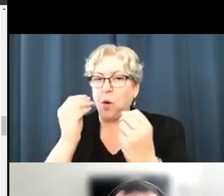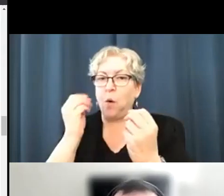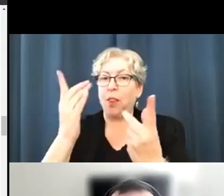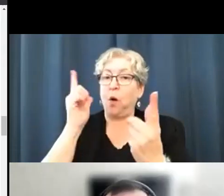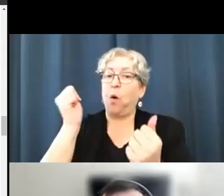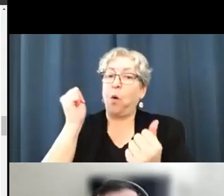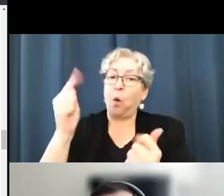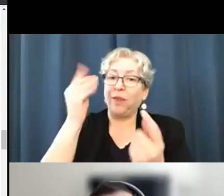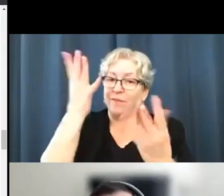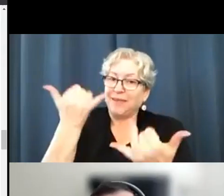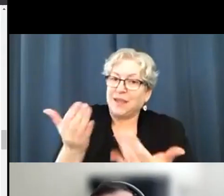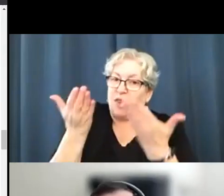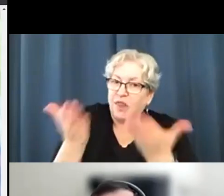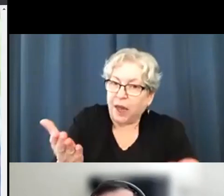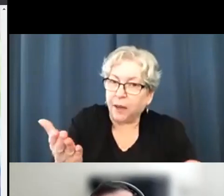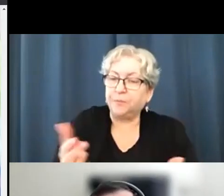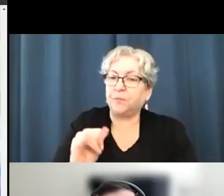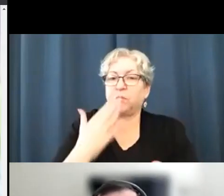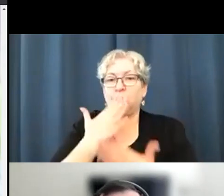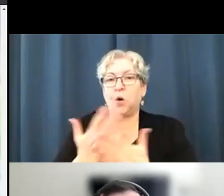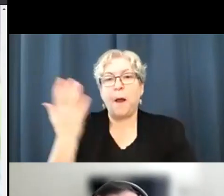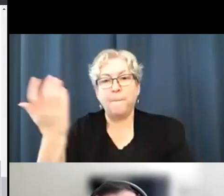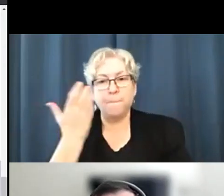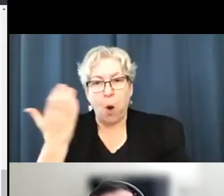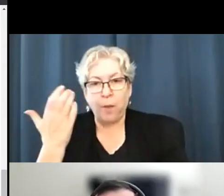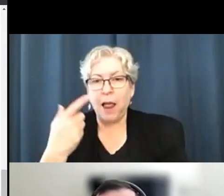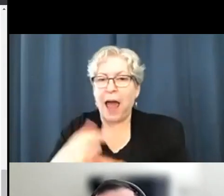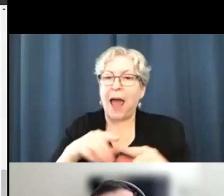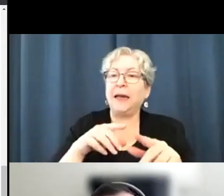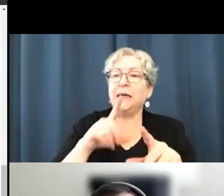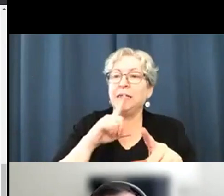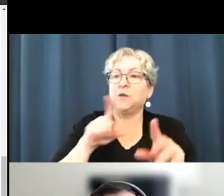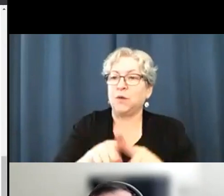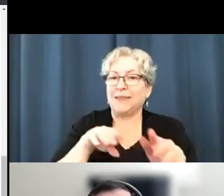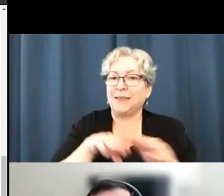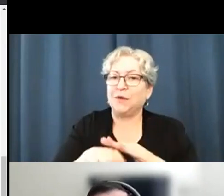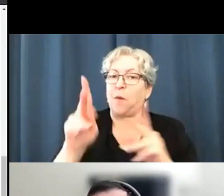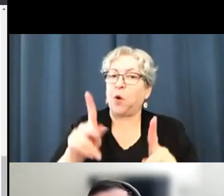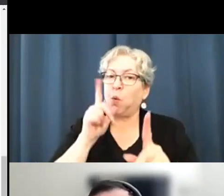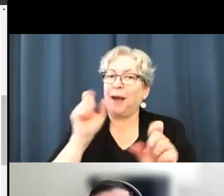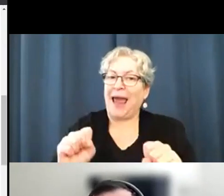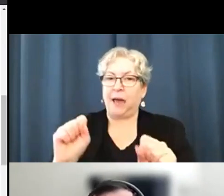a great mobile webpage, but you've made it accessible to somebody that wants to increase the size on desktop as well.